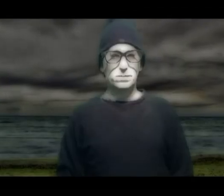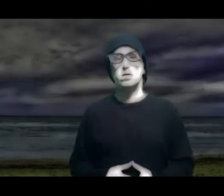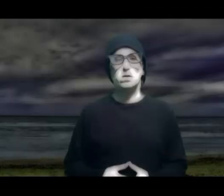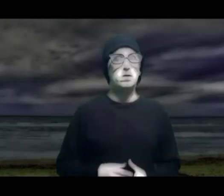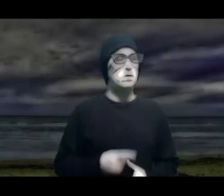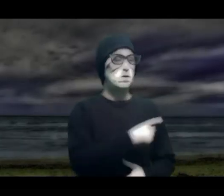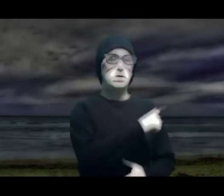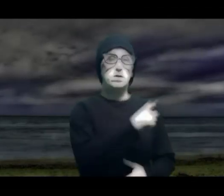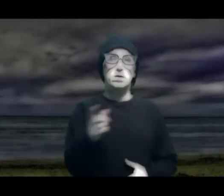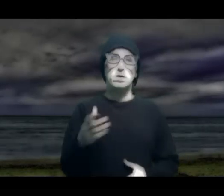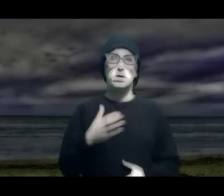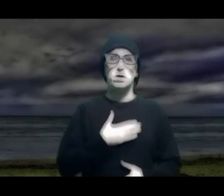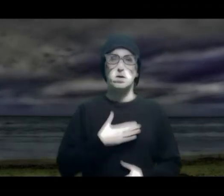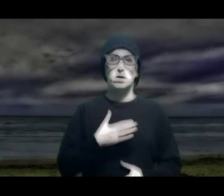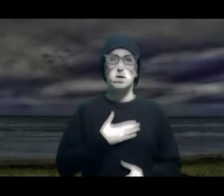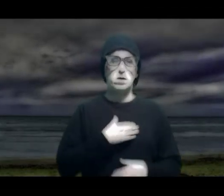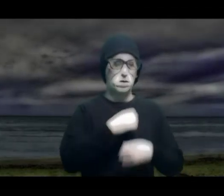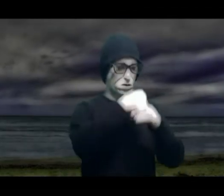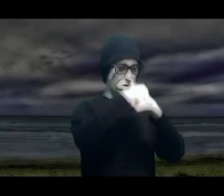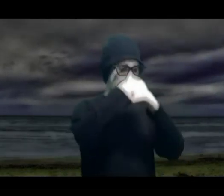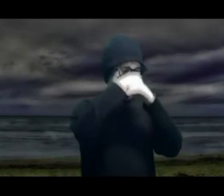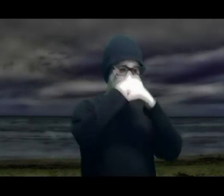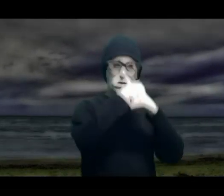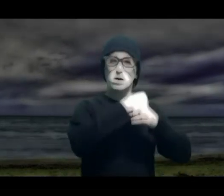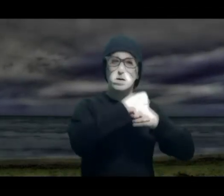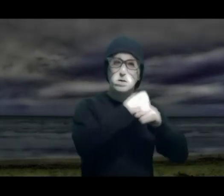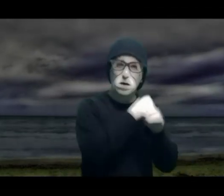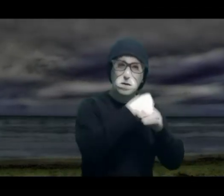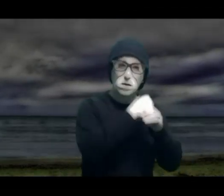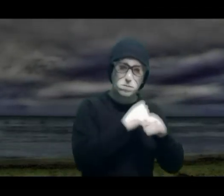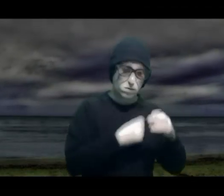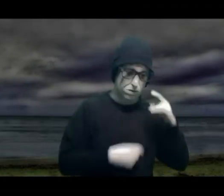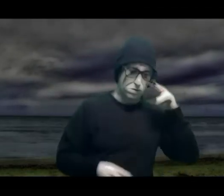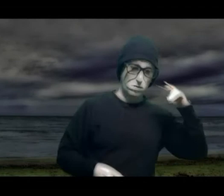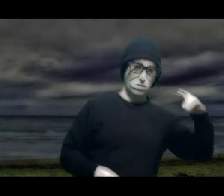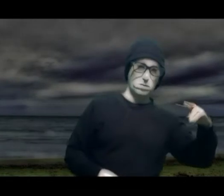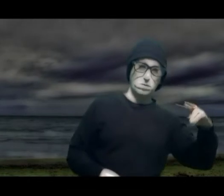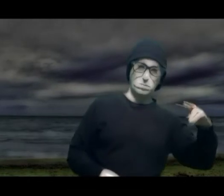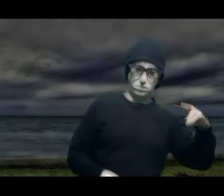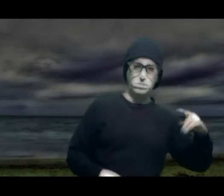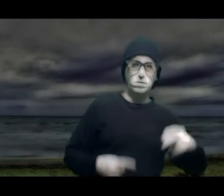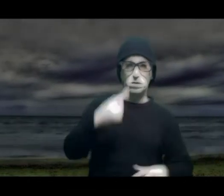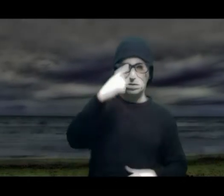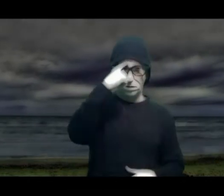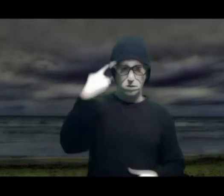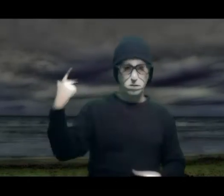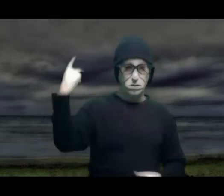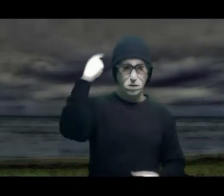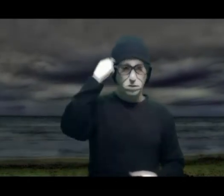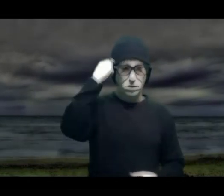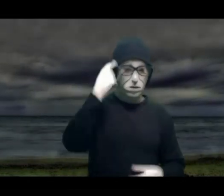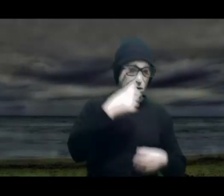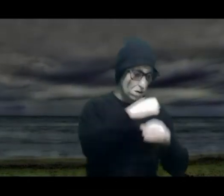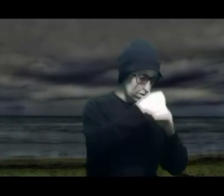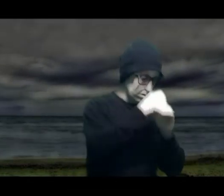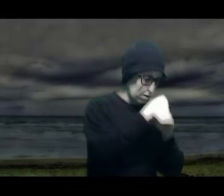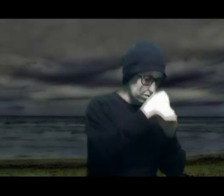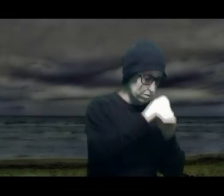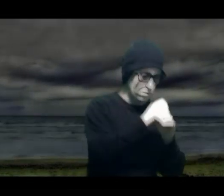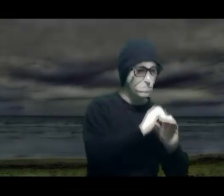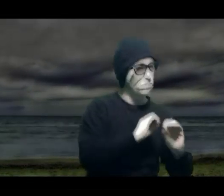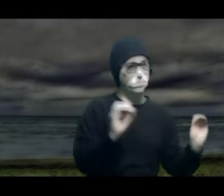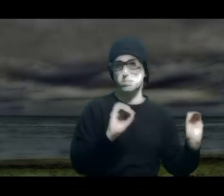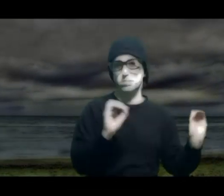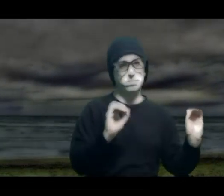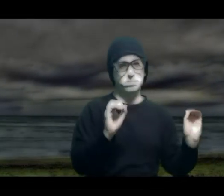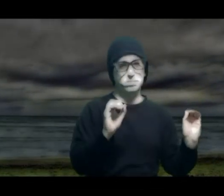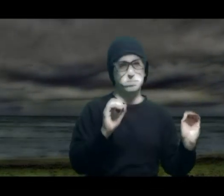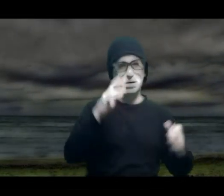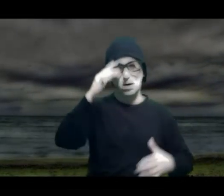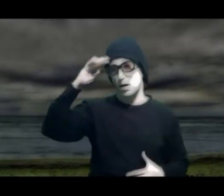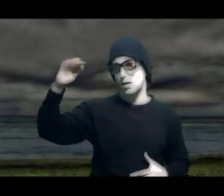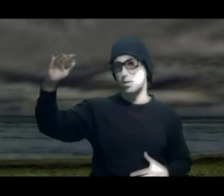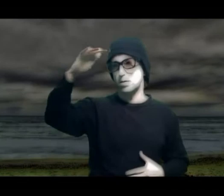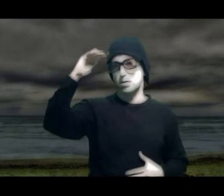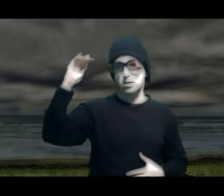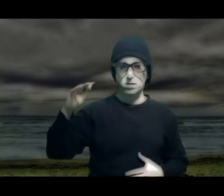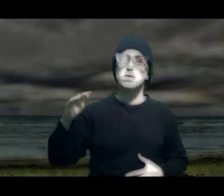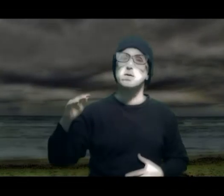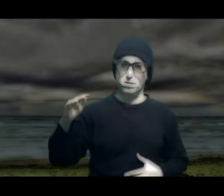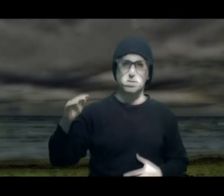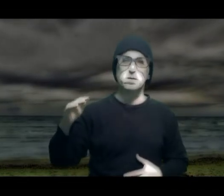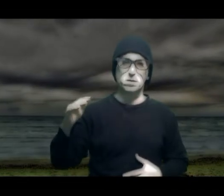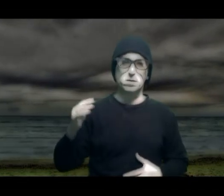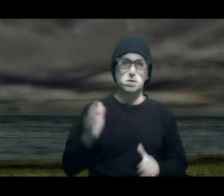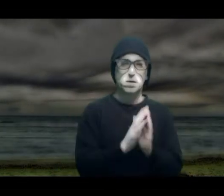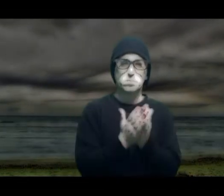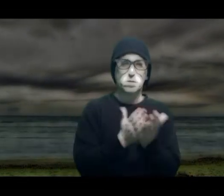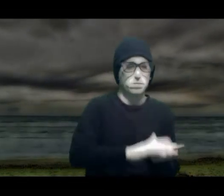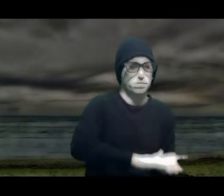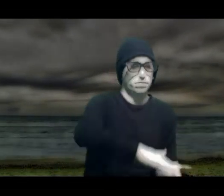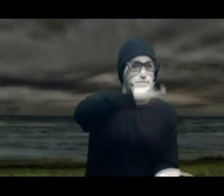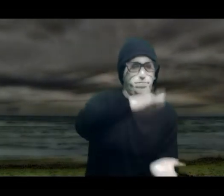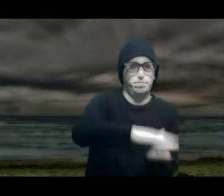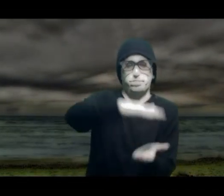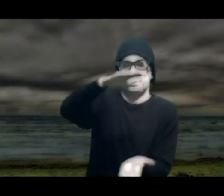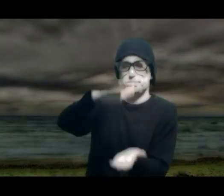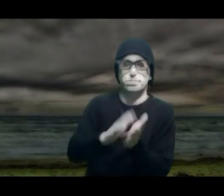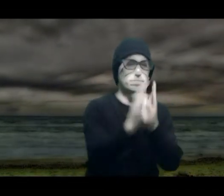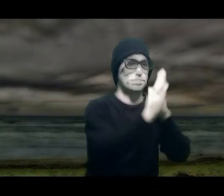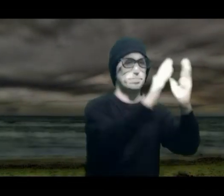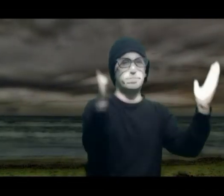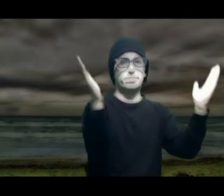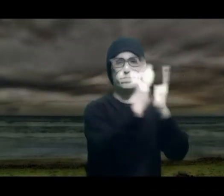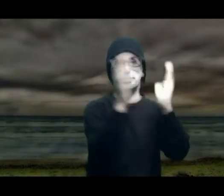Now if you like the scientific perspective. psychiatry has no science it's ALL theory